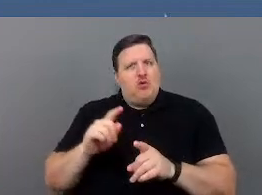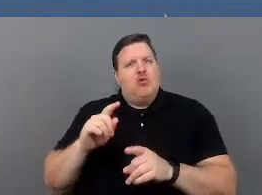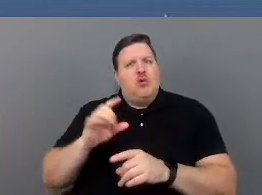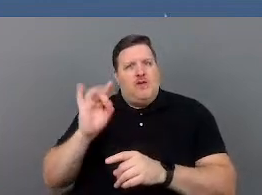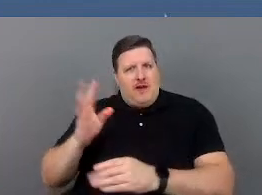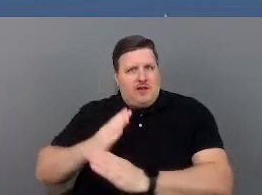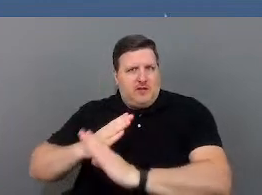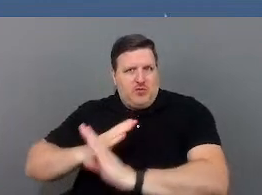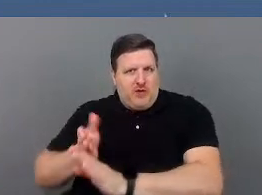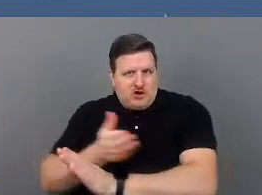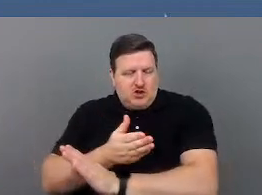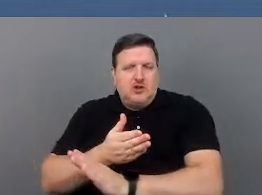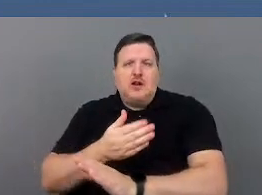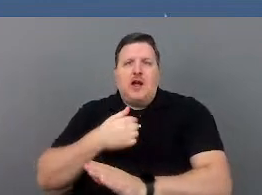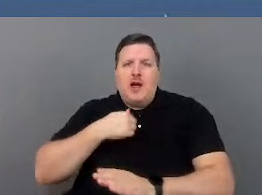RESEARCH THAT'S COME OUT THAT'S LINKED POLICE BRUTALITY